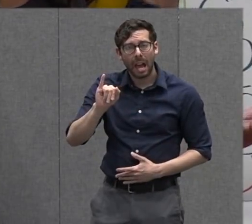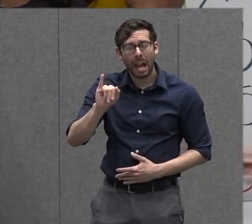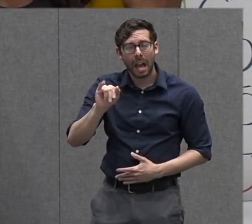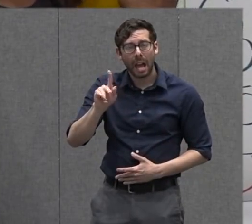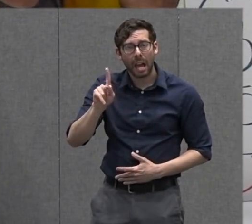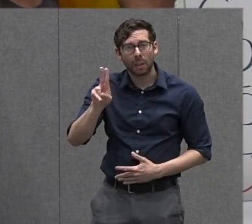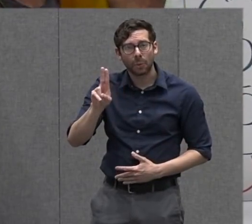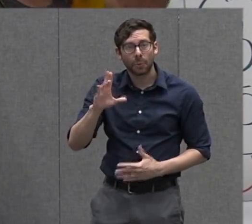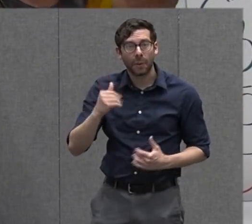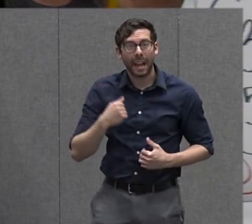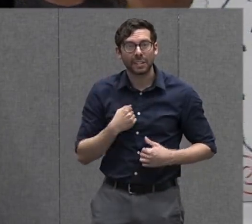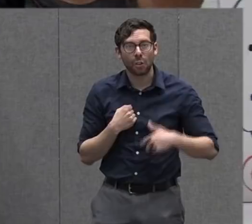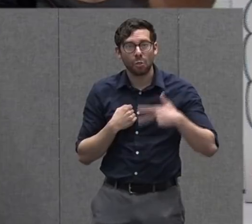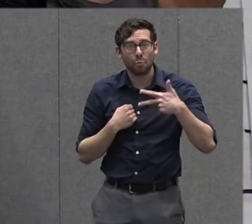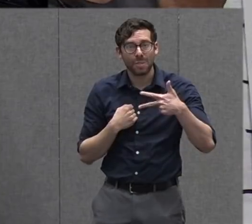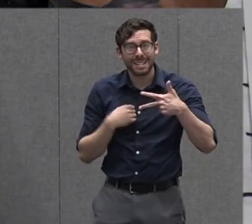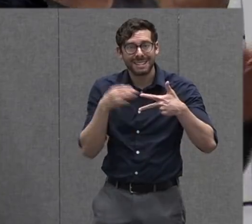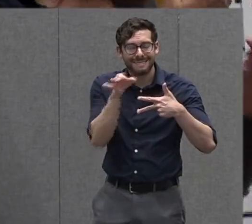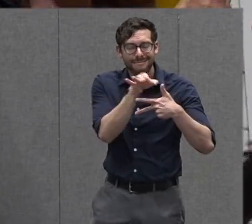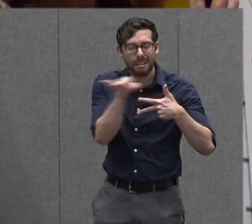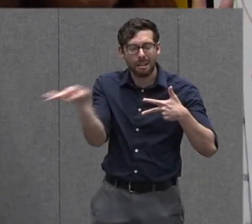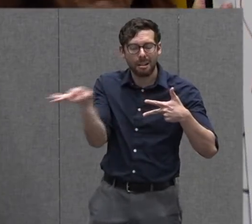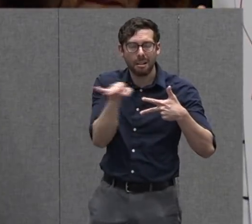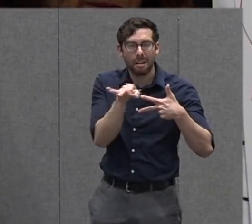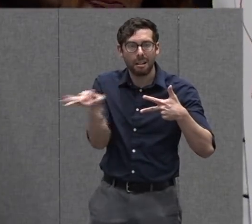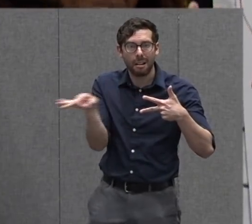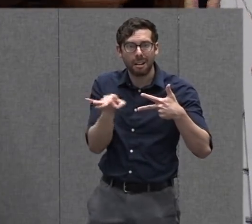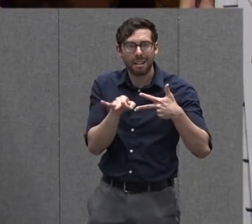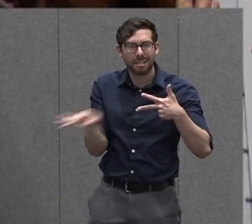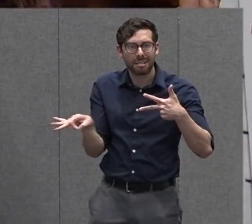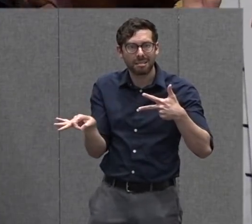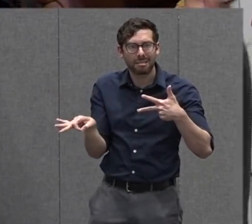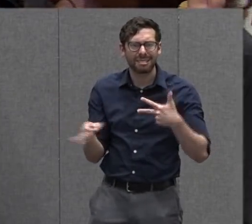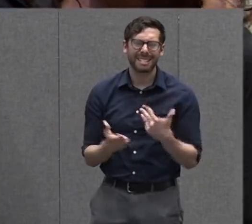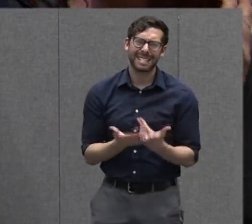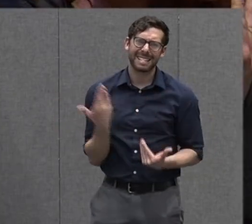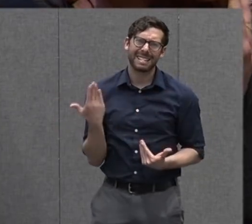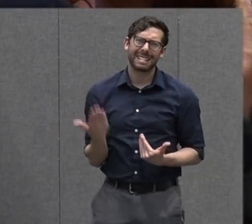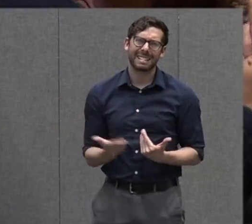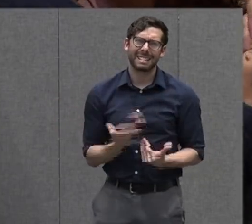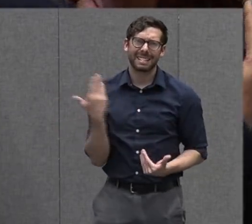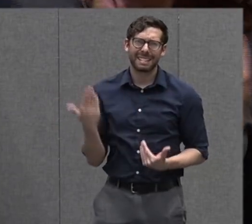[Mr. R ] But wait three line poem? [Miss Martindale] Three line poem. And look at what you wrote.